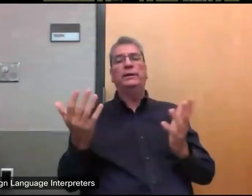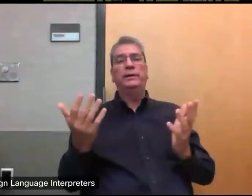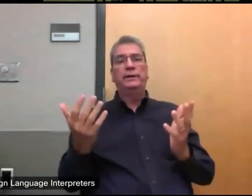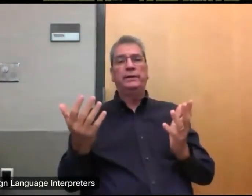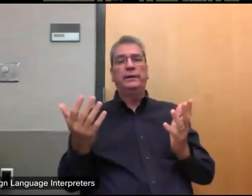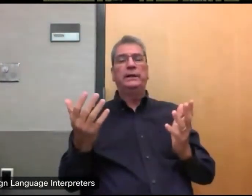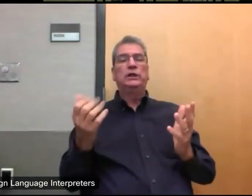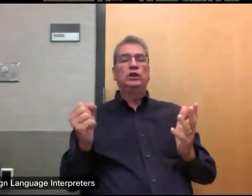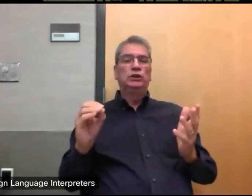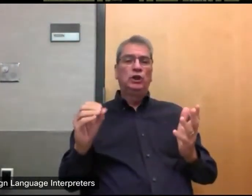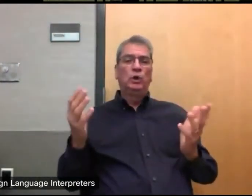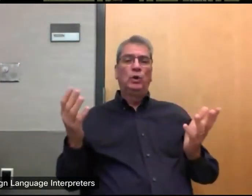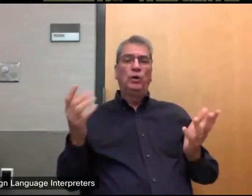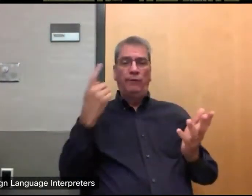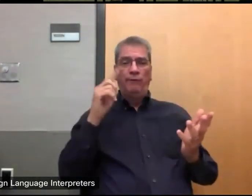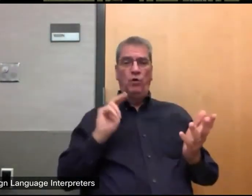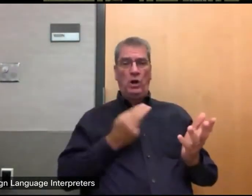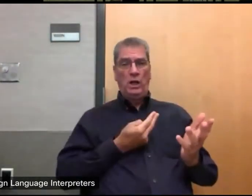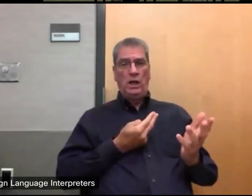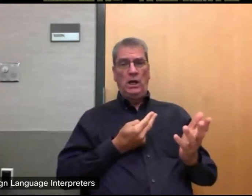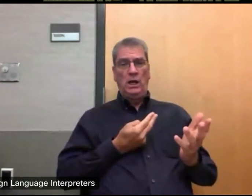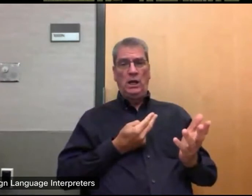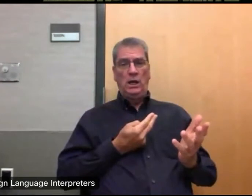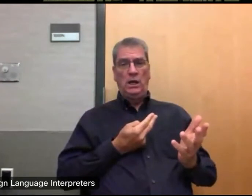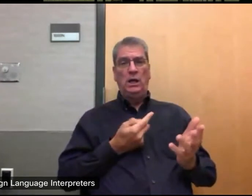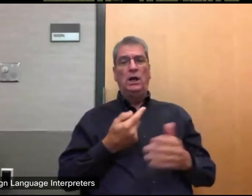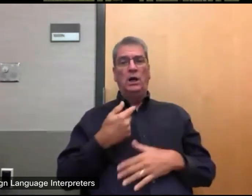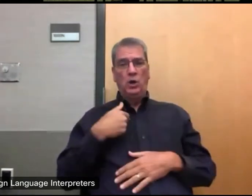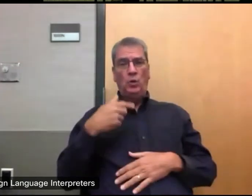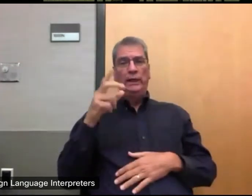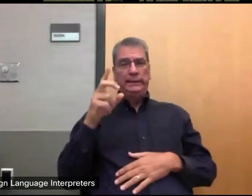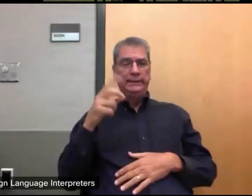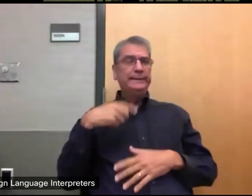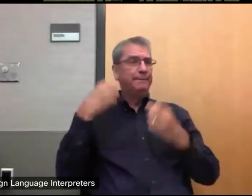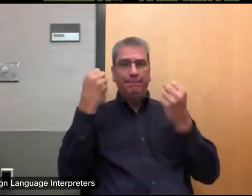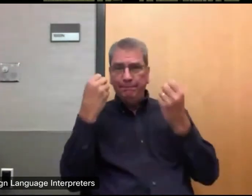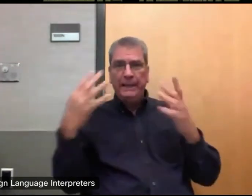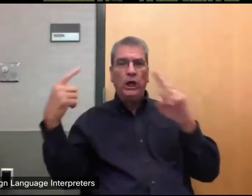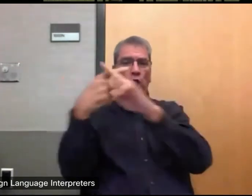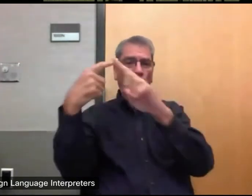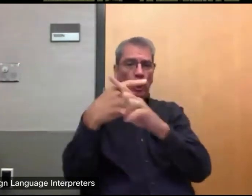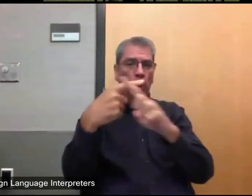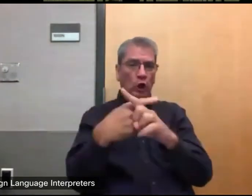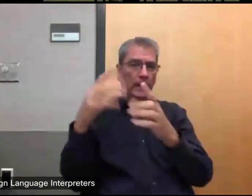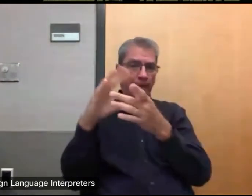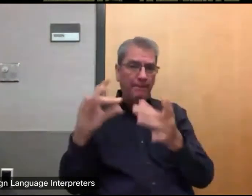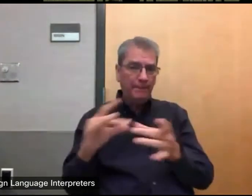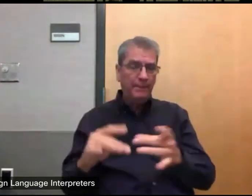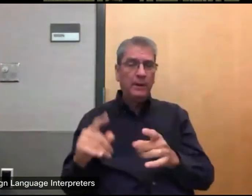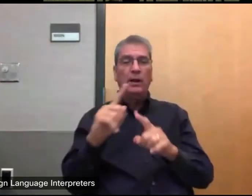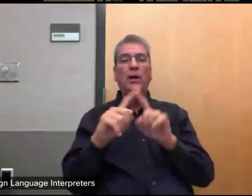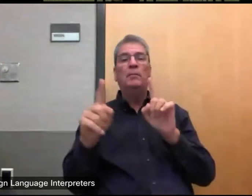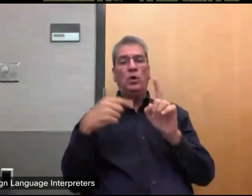And so, for us, we did have a lot of messages. Um, but I think in the end recognized that